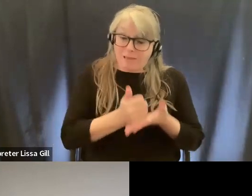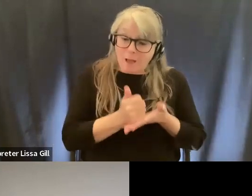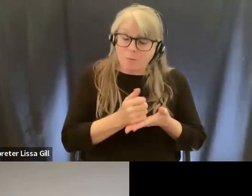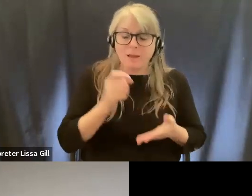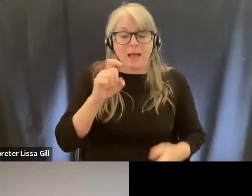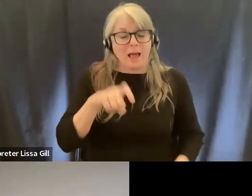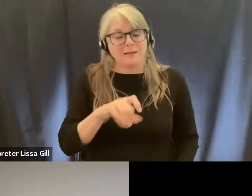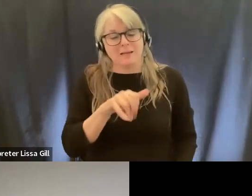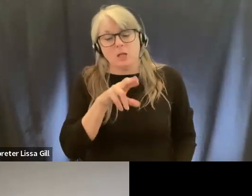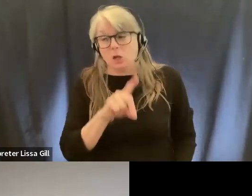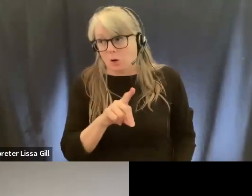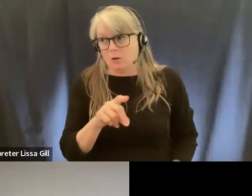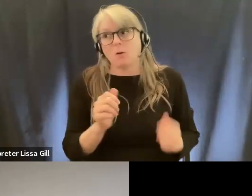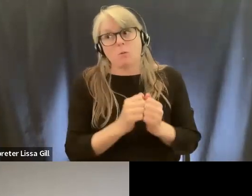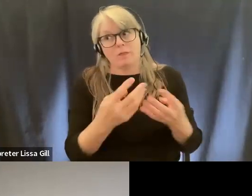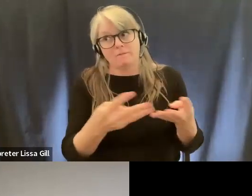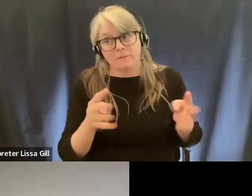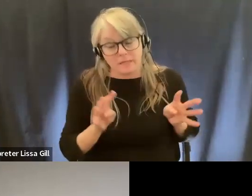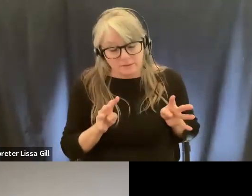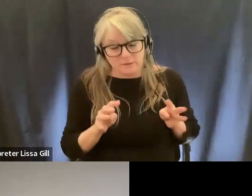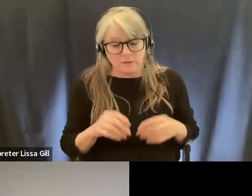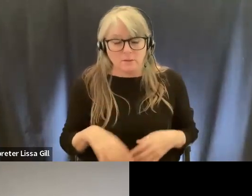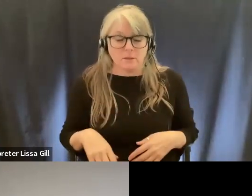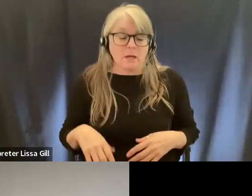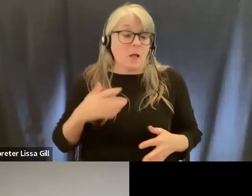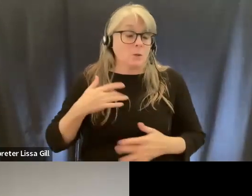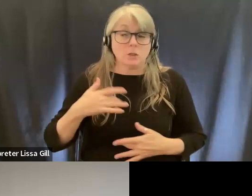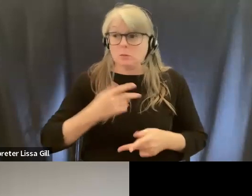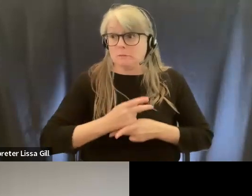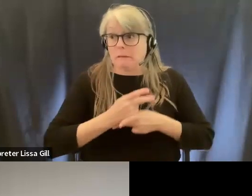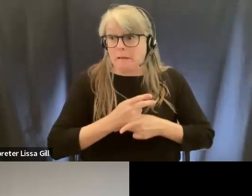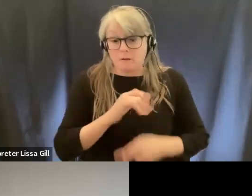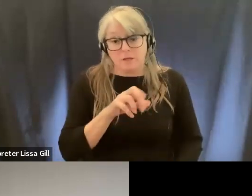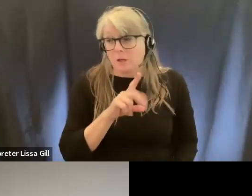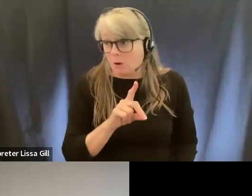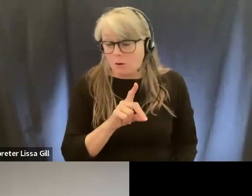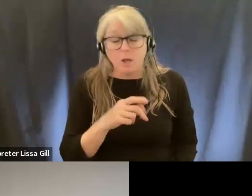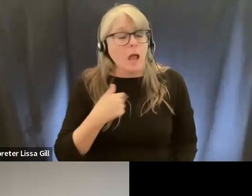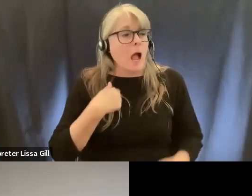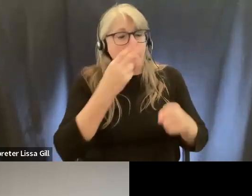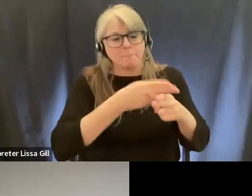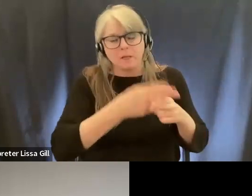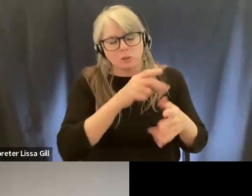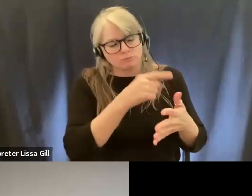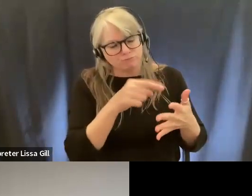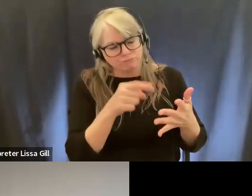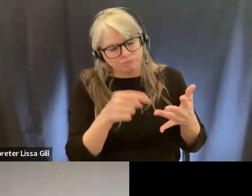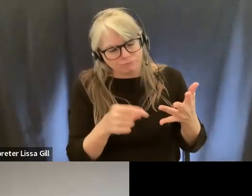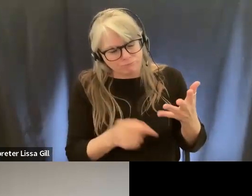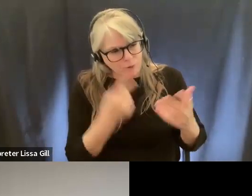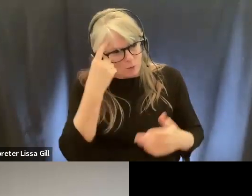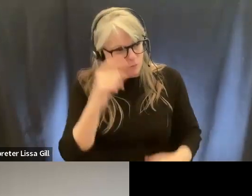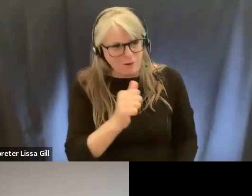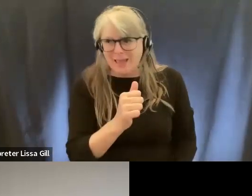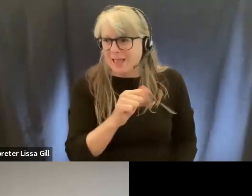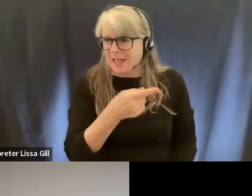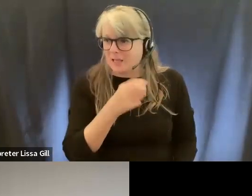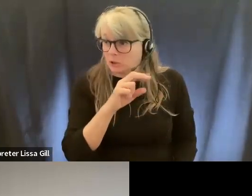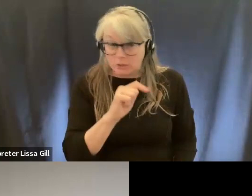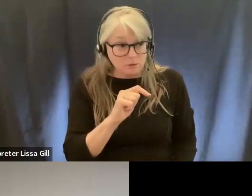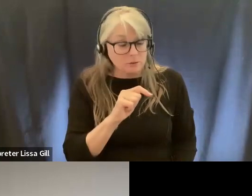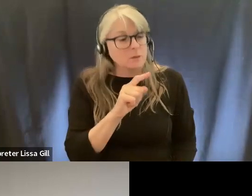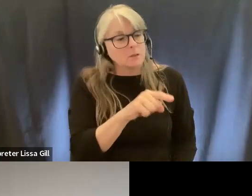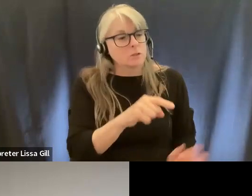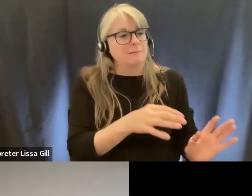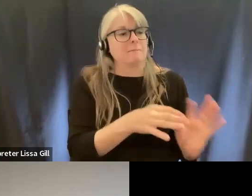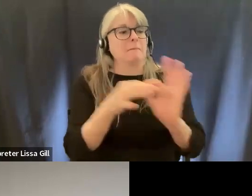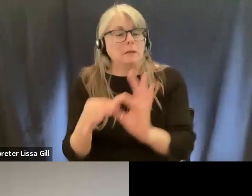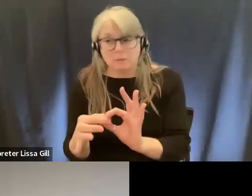I was also concerned about taking care of my yard. You know, and I mentioned all of these things to my real estate agent and they were able to connect me with, yard care professional in my area.